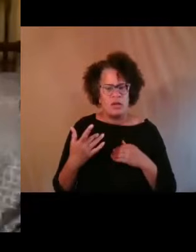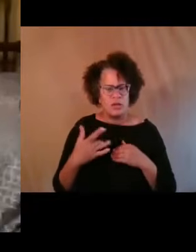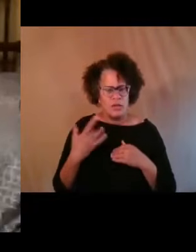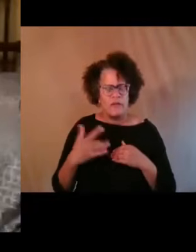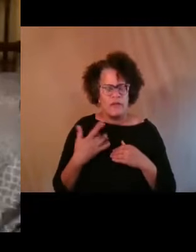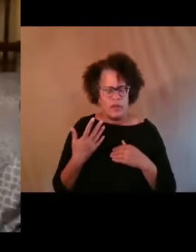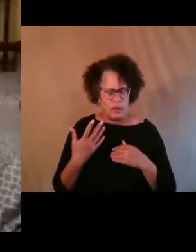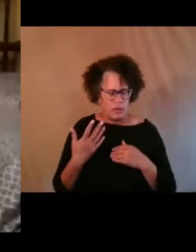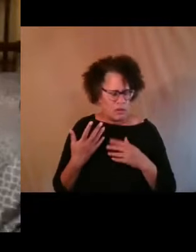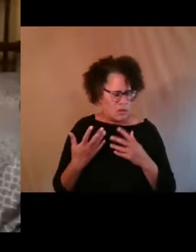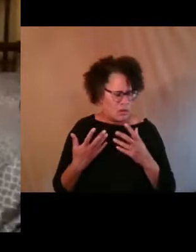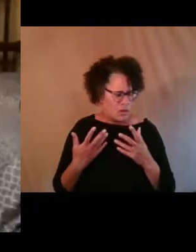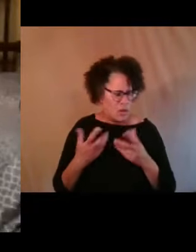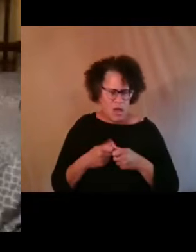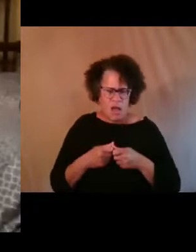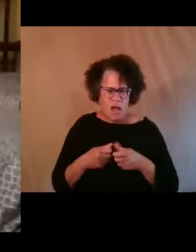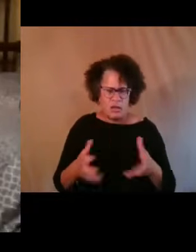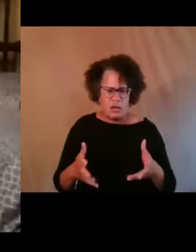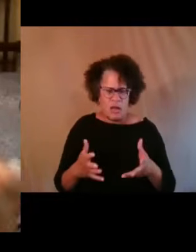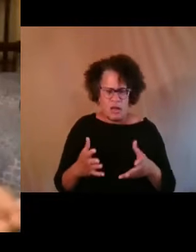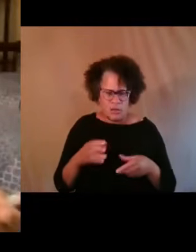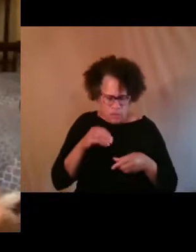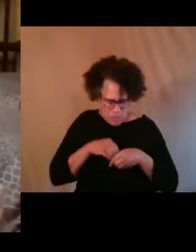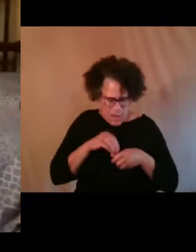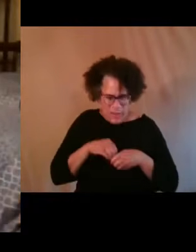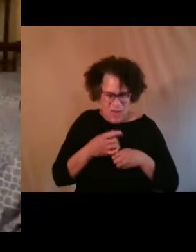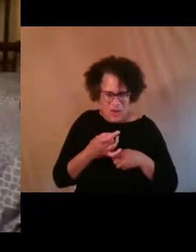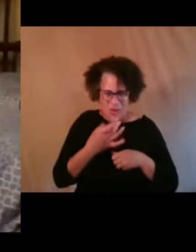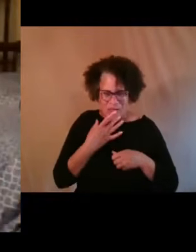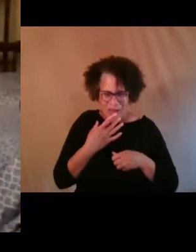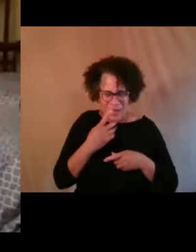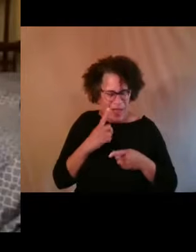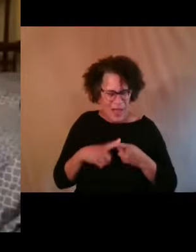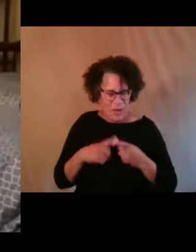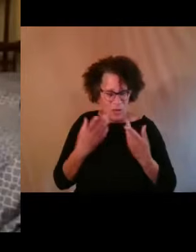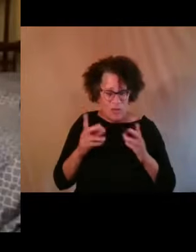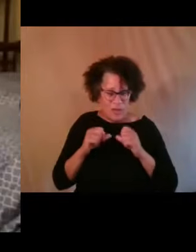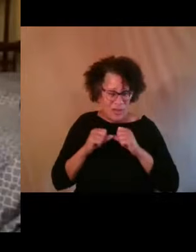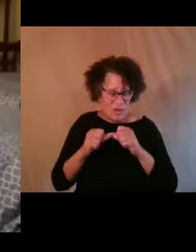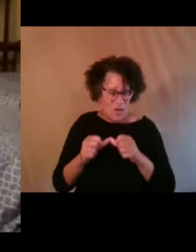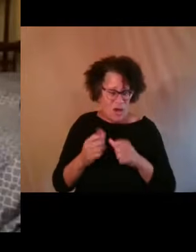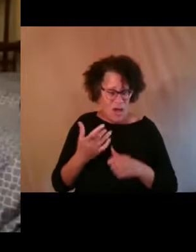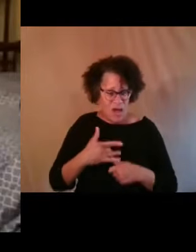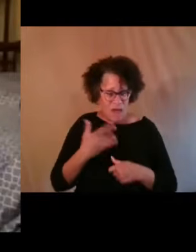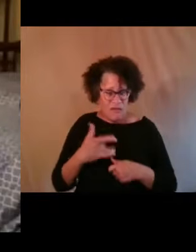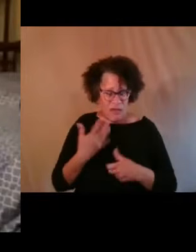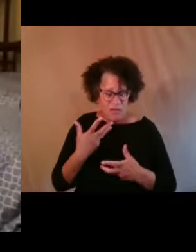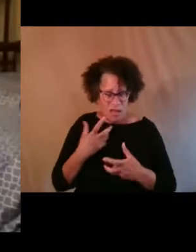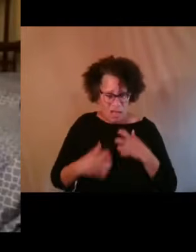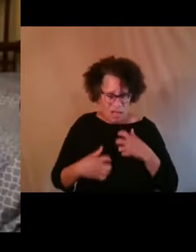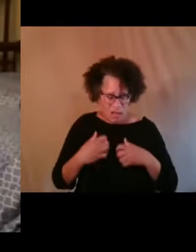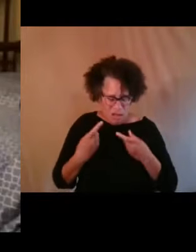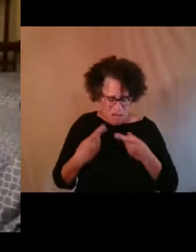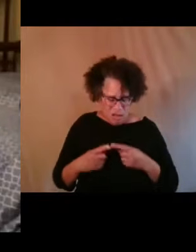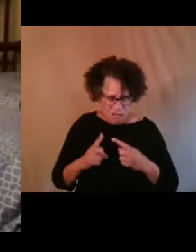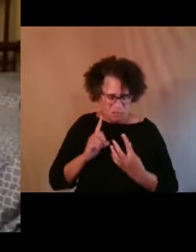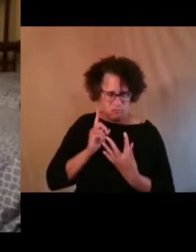like I'd lost the inner light and I didn't know if I could go on because I felt like I was being annihilated. And in that moment,